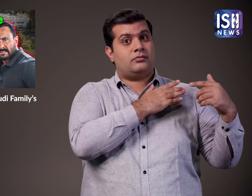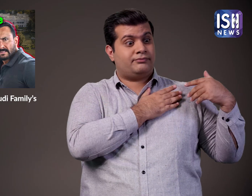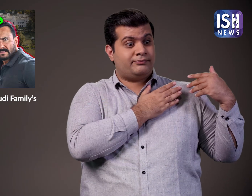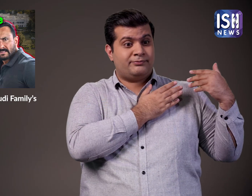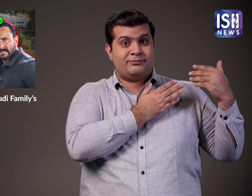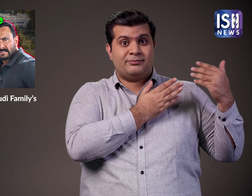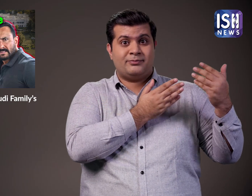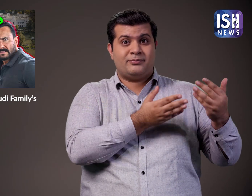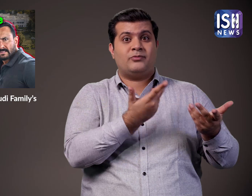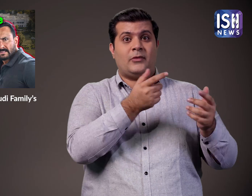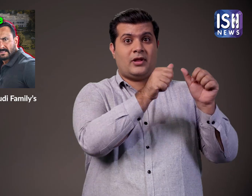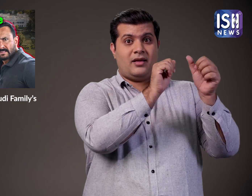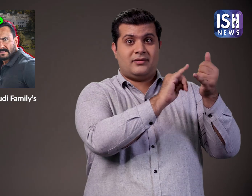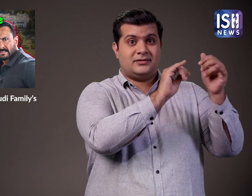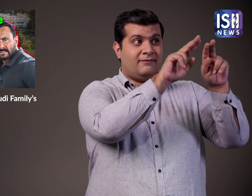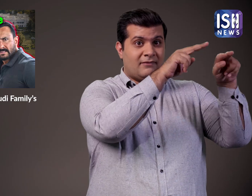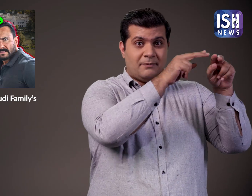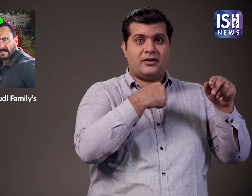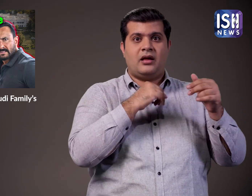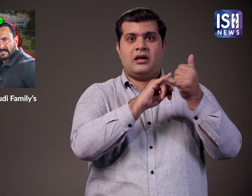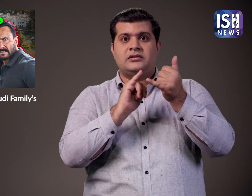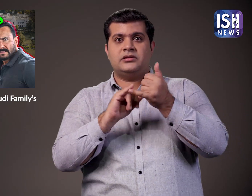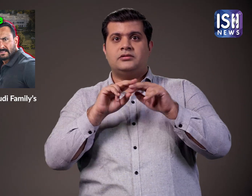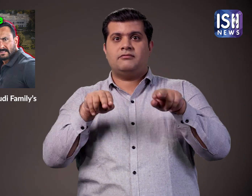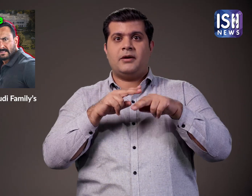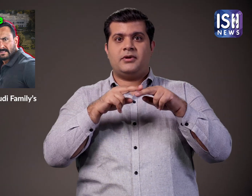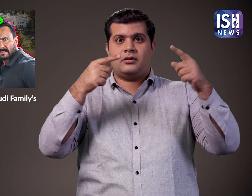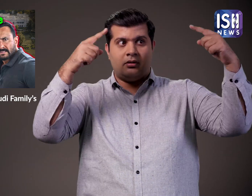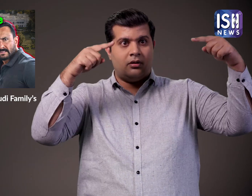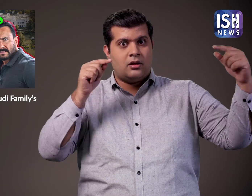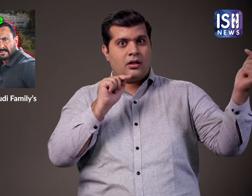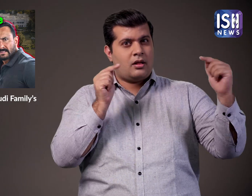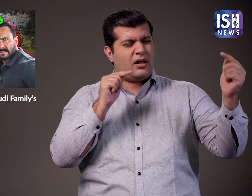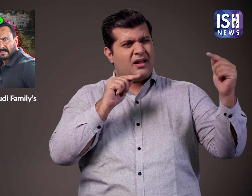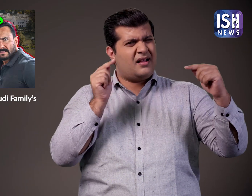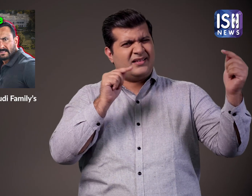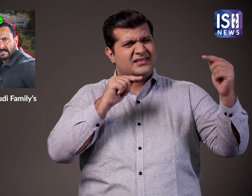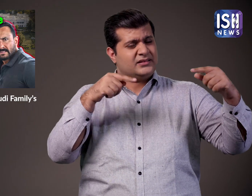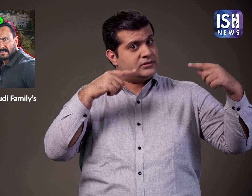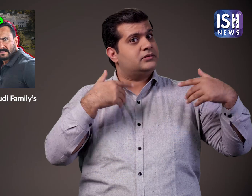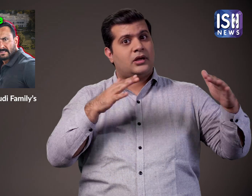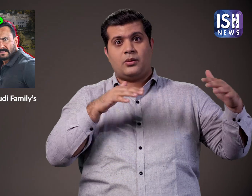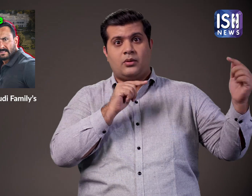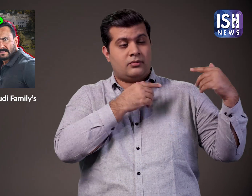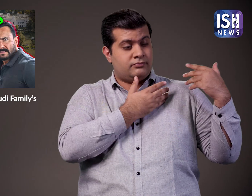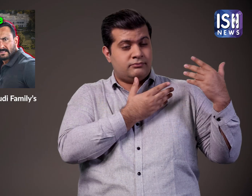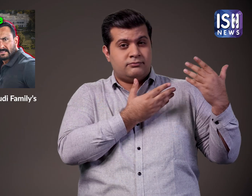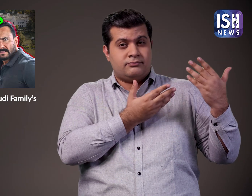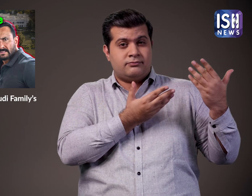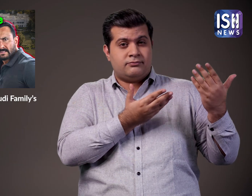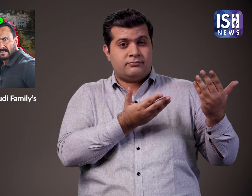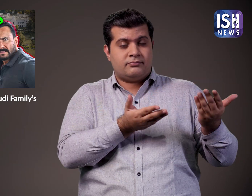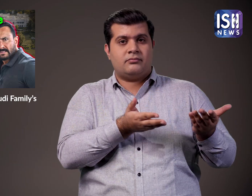The legal battle between the descendants of Abida and Sajida continued.